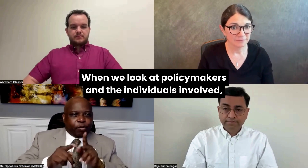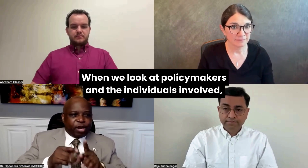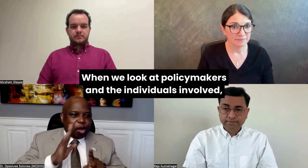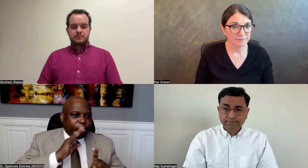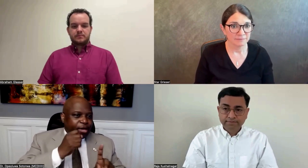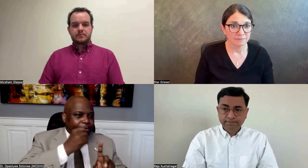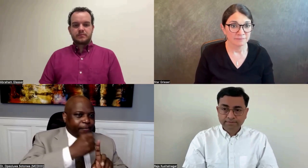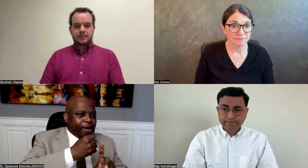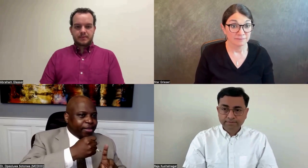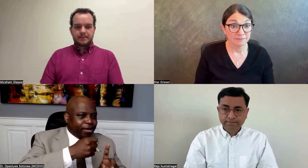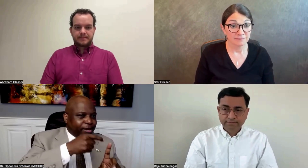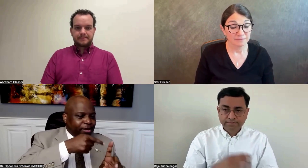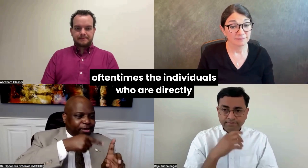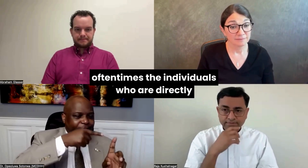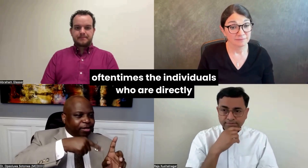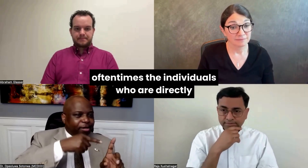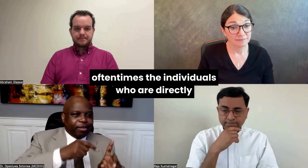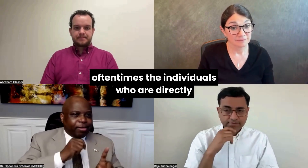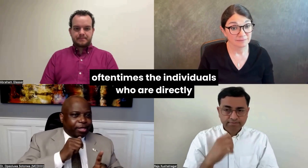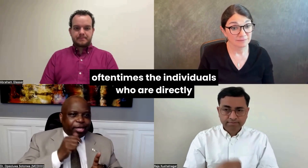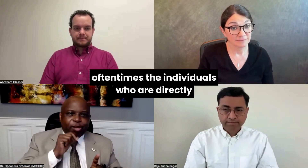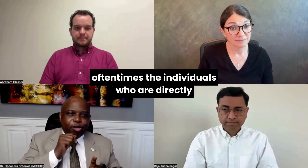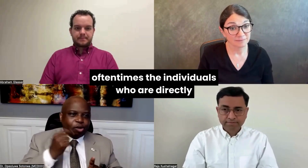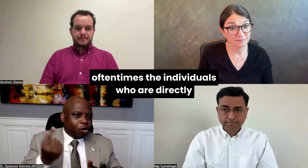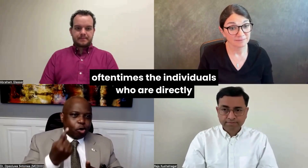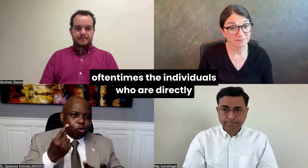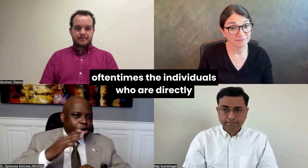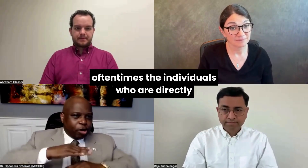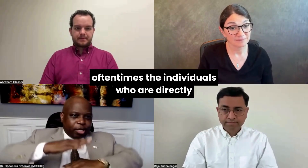oftentimes the individuals who are directly